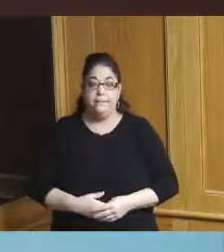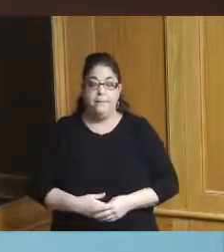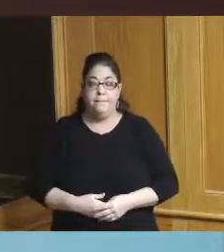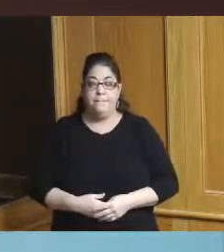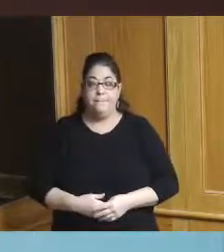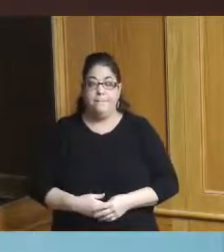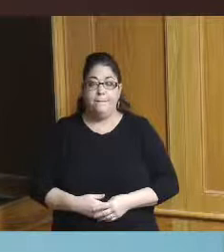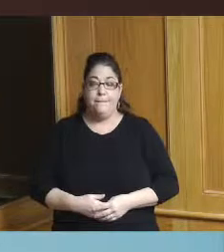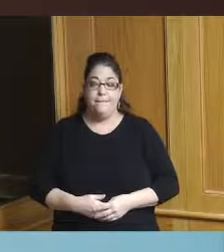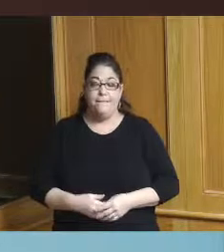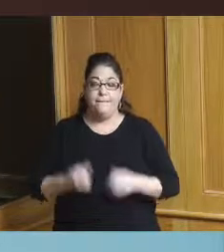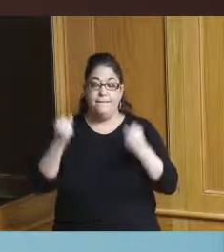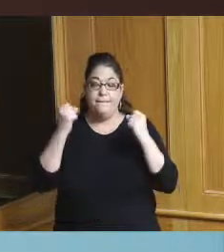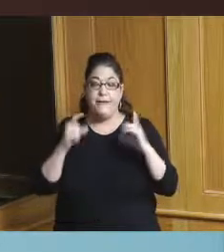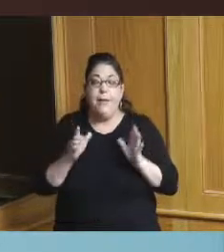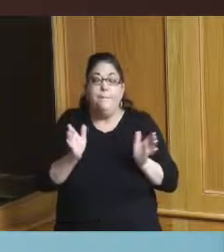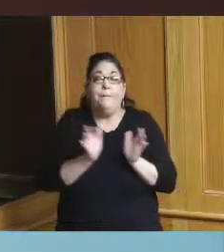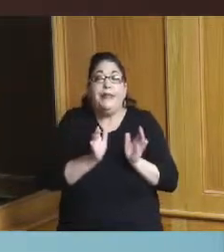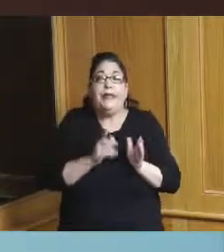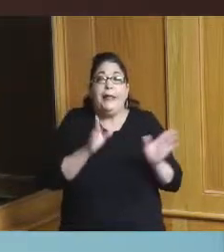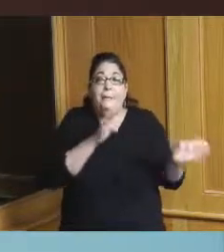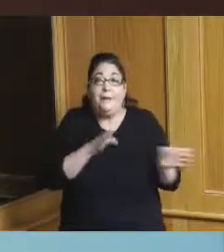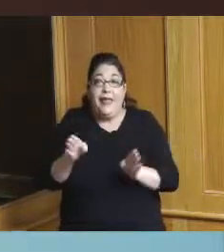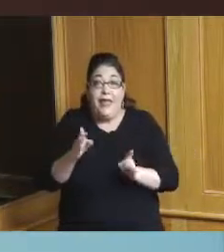many planning grants are the piece that I'm more familiar with they were